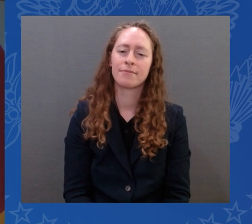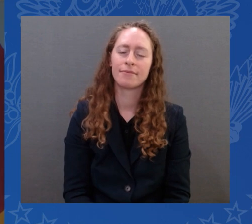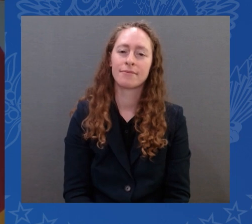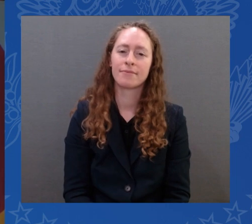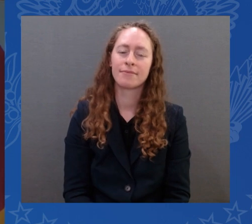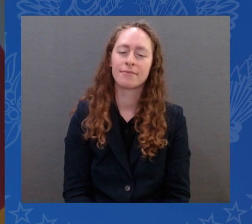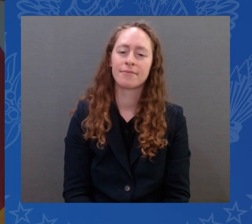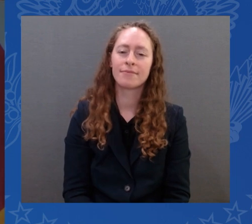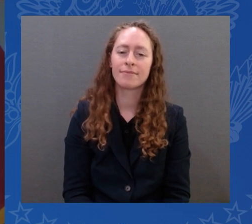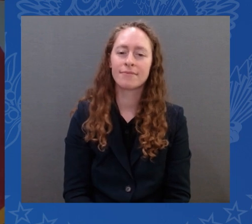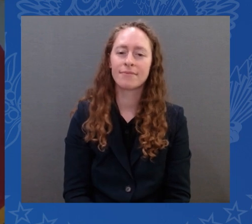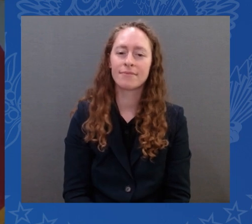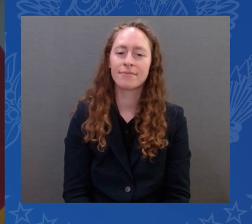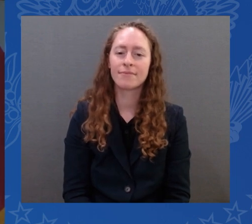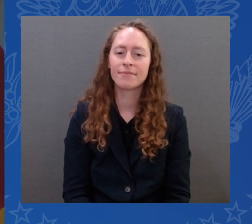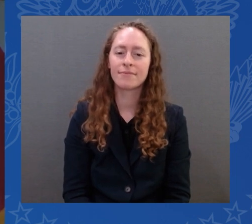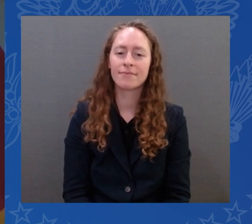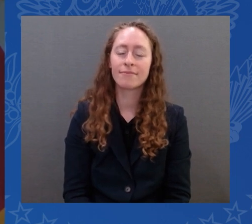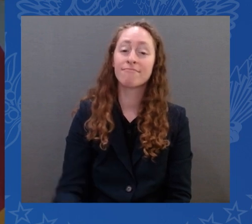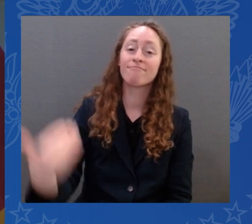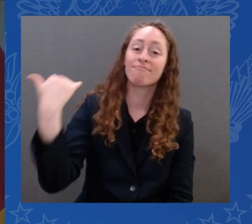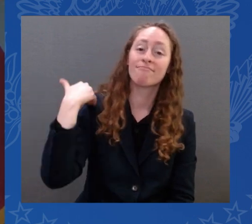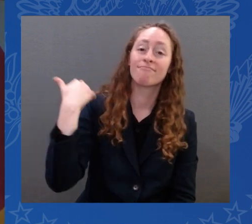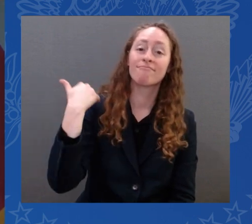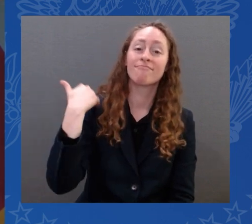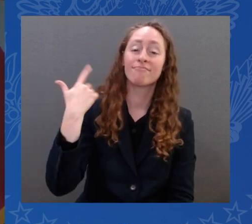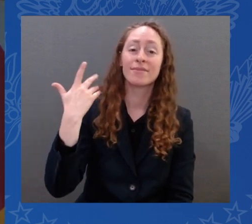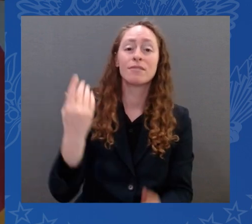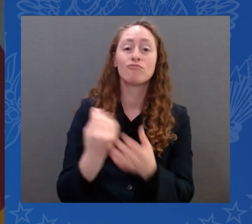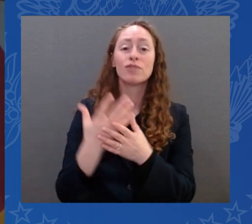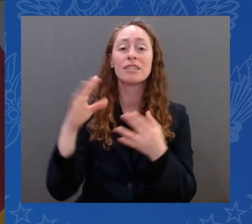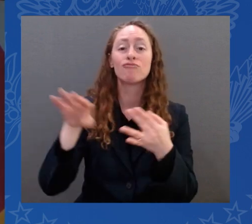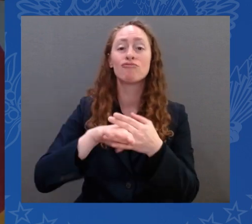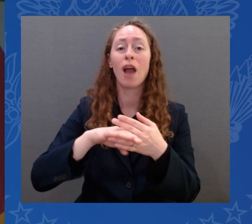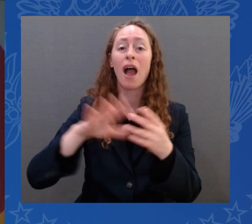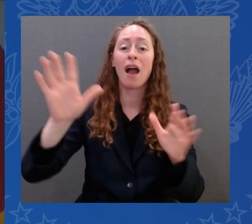you weren't allowed to see any other -- anybody other than your roommate. Hope to hell you picked right.